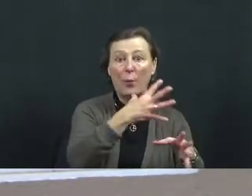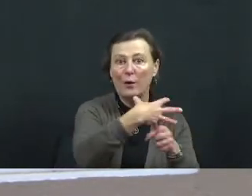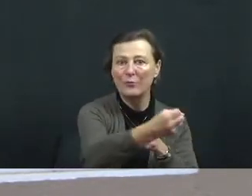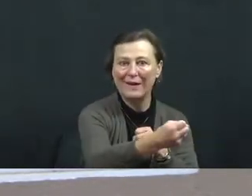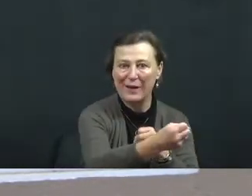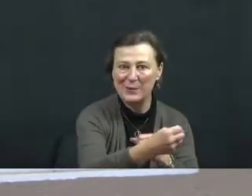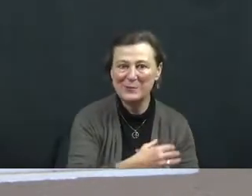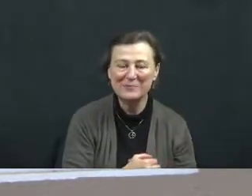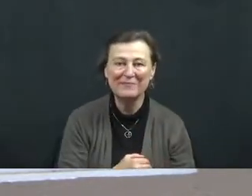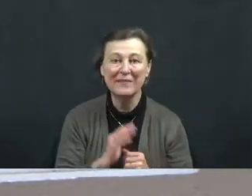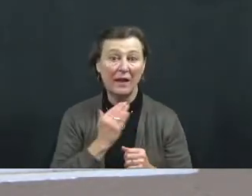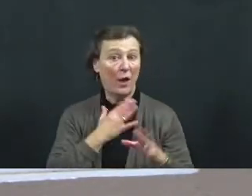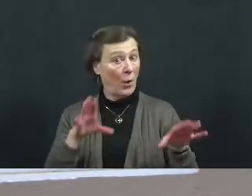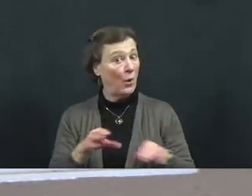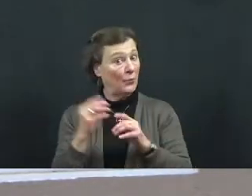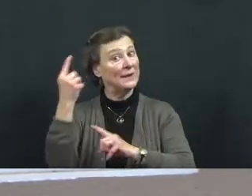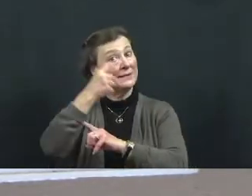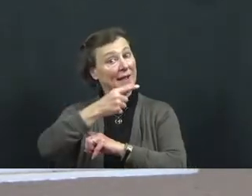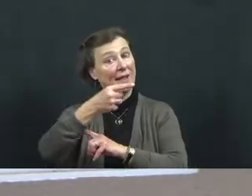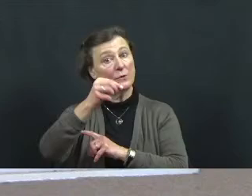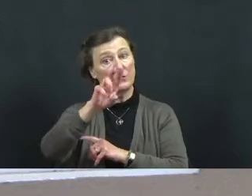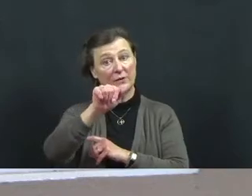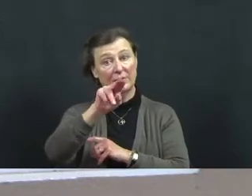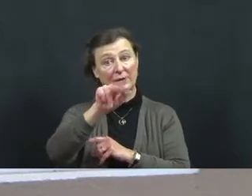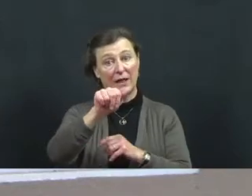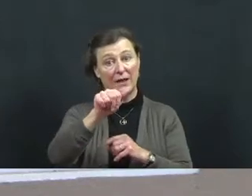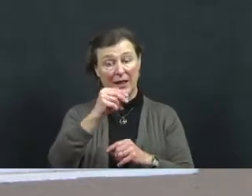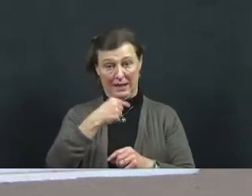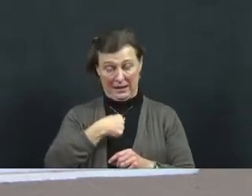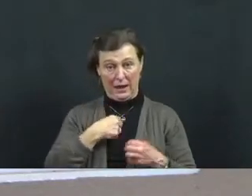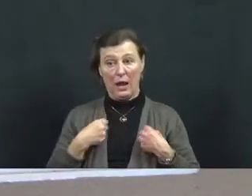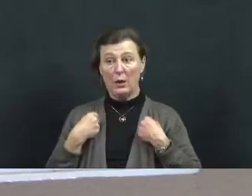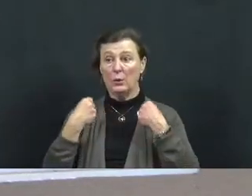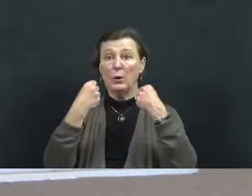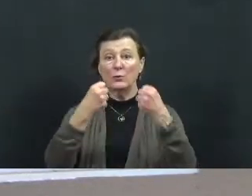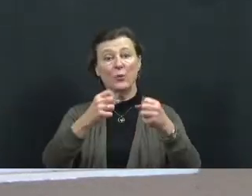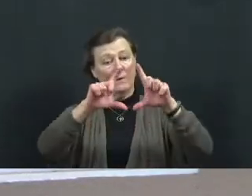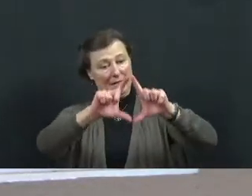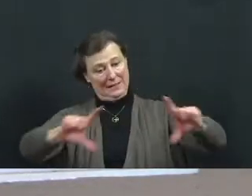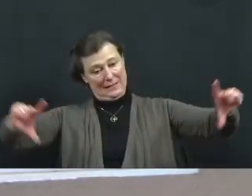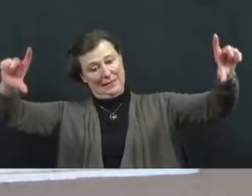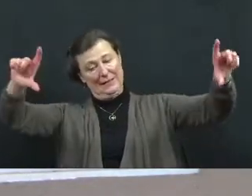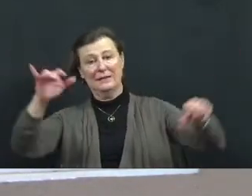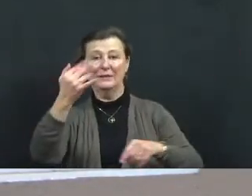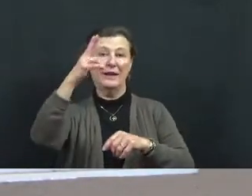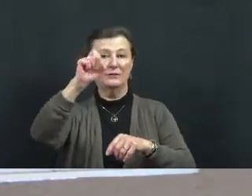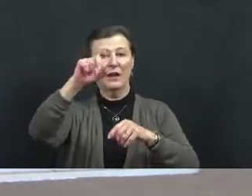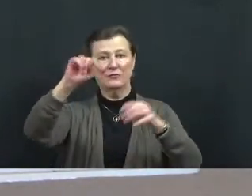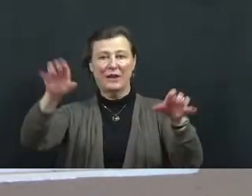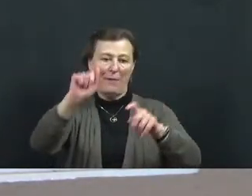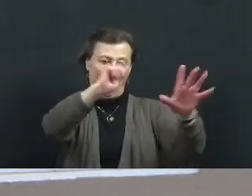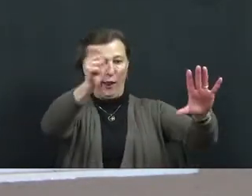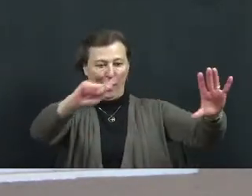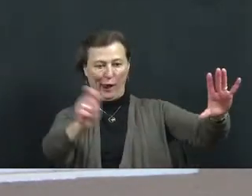On our wedding day, as Gordona and I drove away in our car, with just married, my. you know, they scroll it. They always do at the weddings.